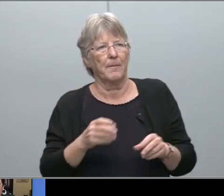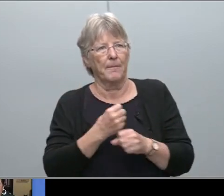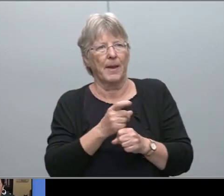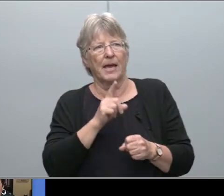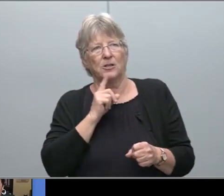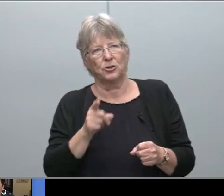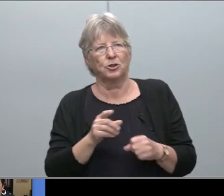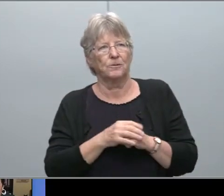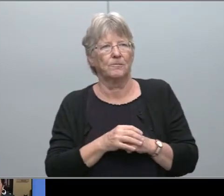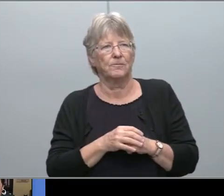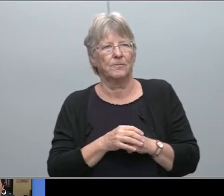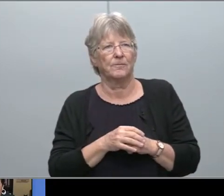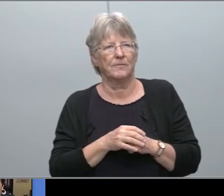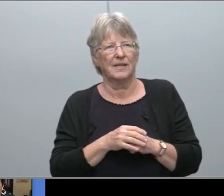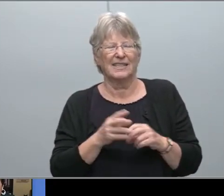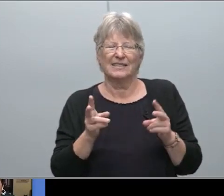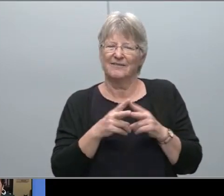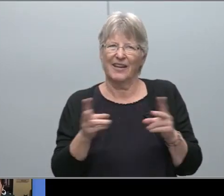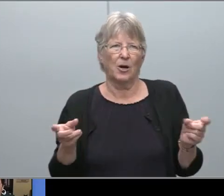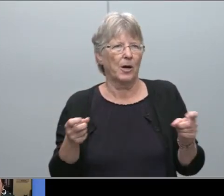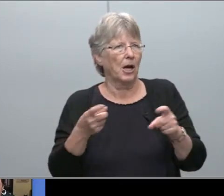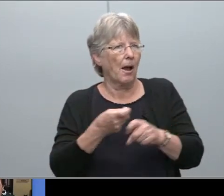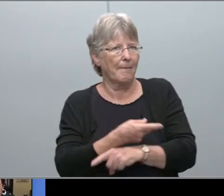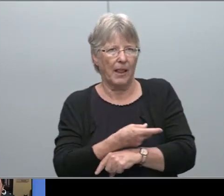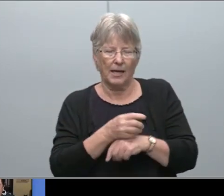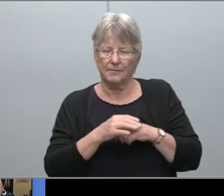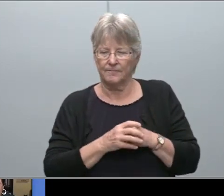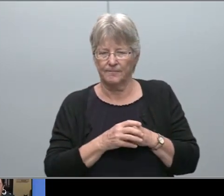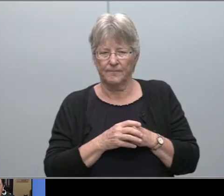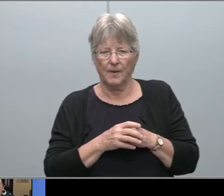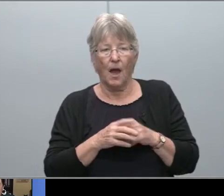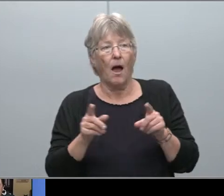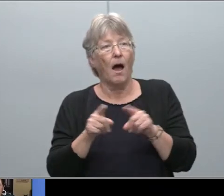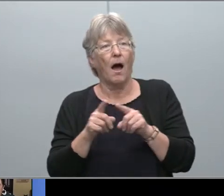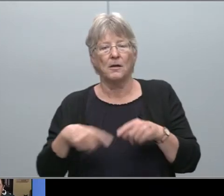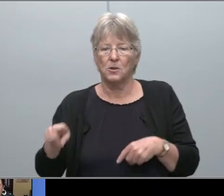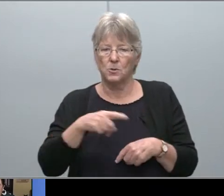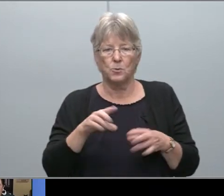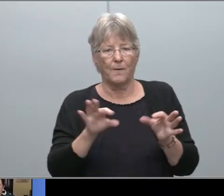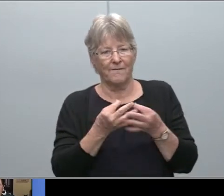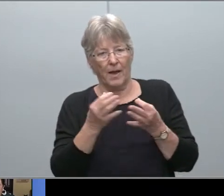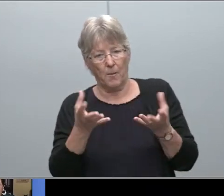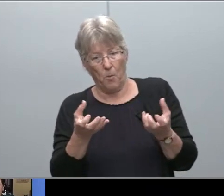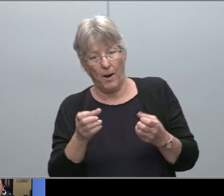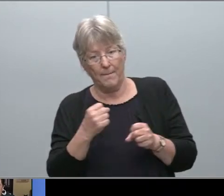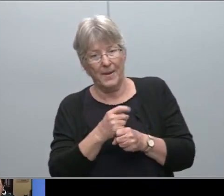And so we do have Mr. Robert Tagorda, and he's a Director of Equity Access College and Career Readiness.